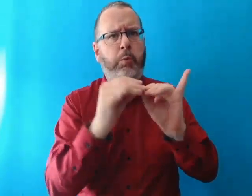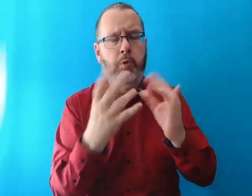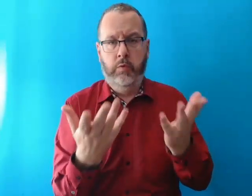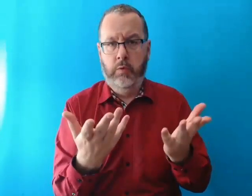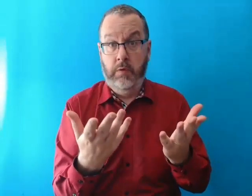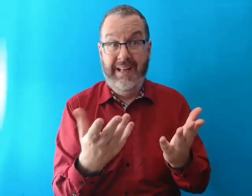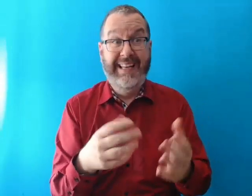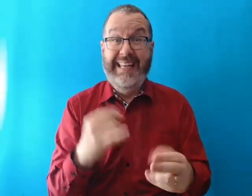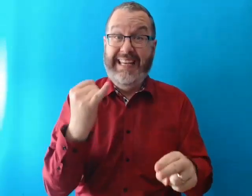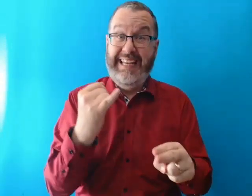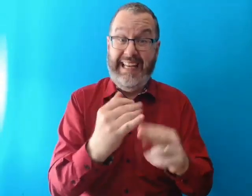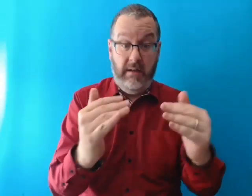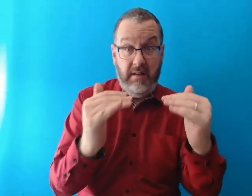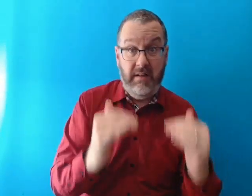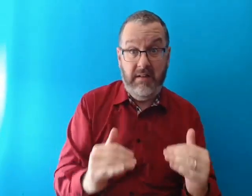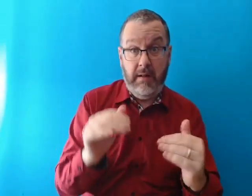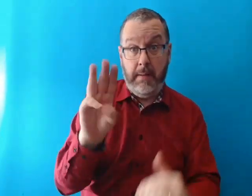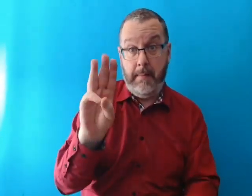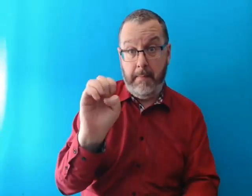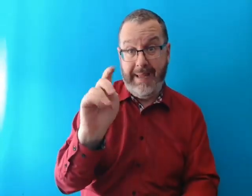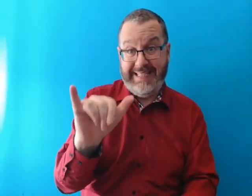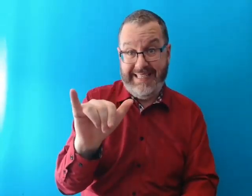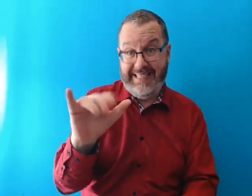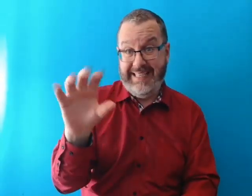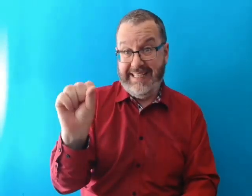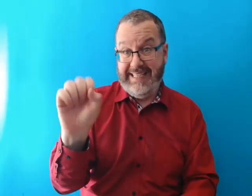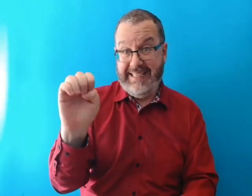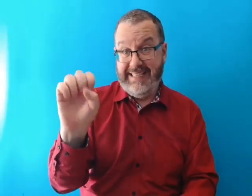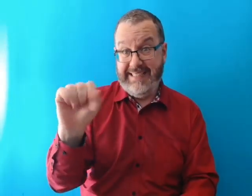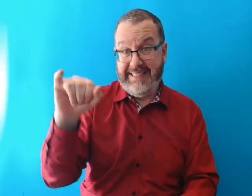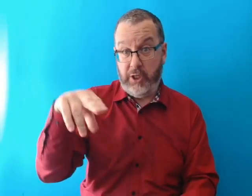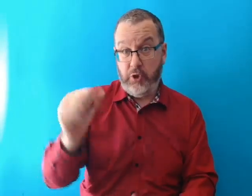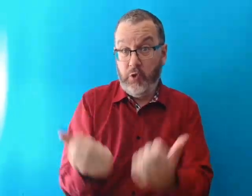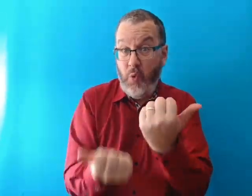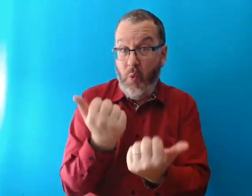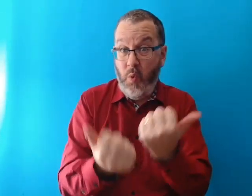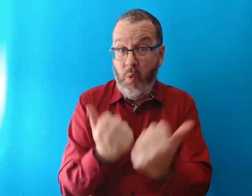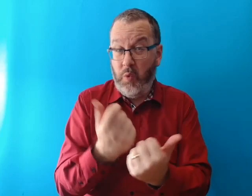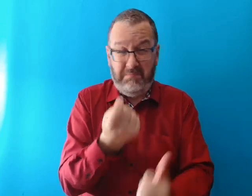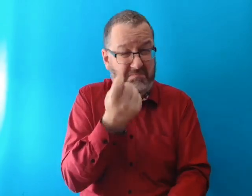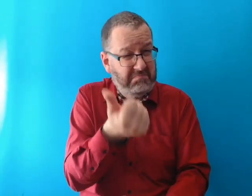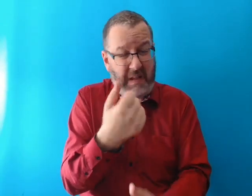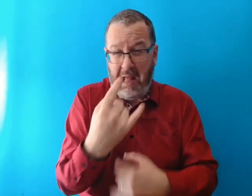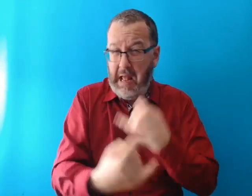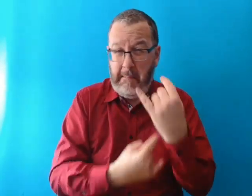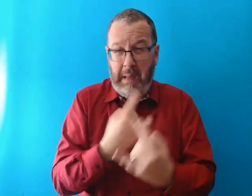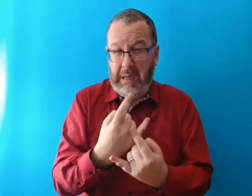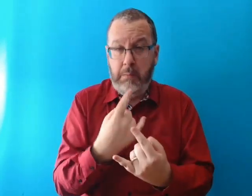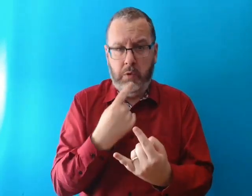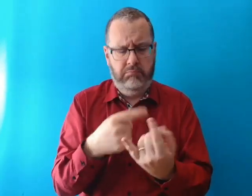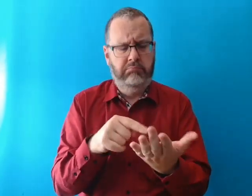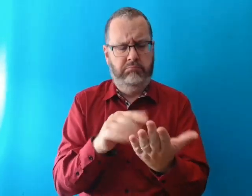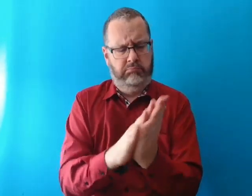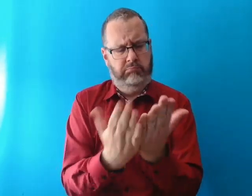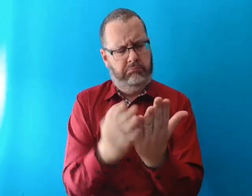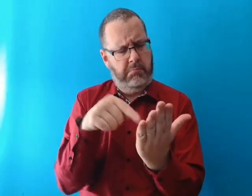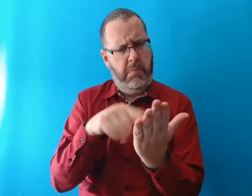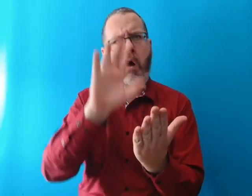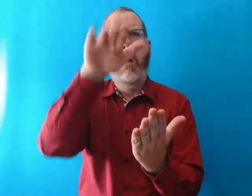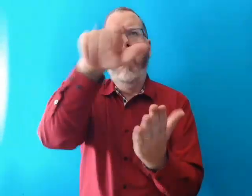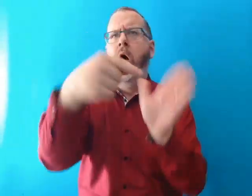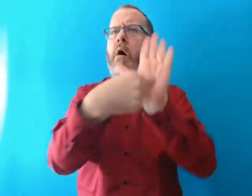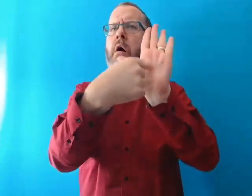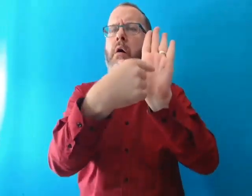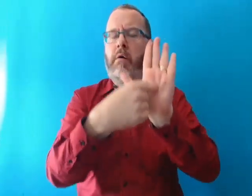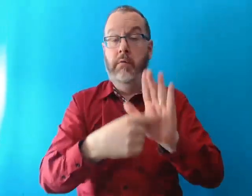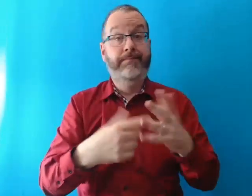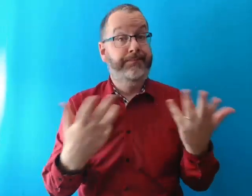to provide an interpreter, and that happened very infrequently indeed at Petty Sessions level.